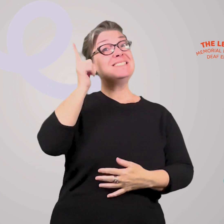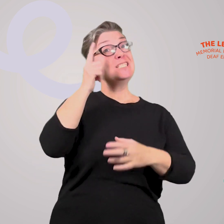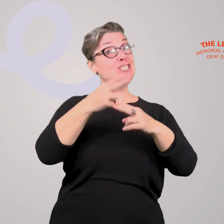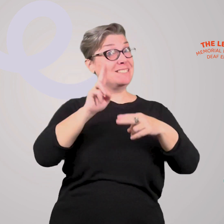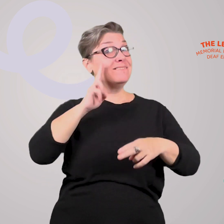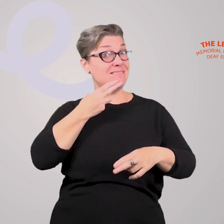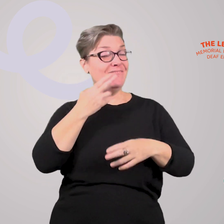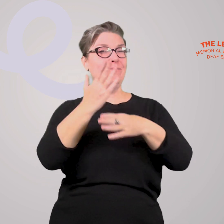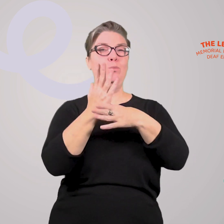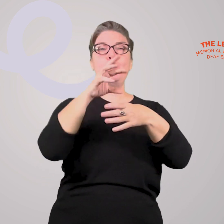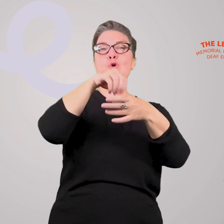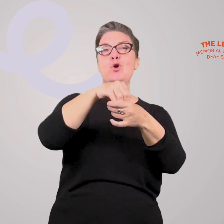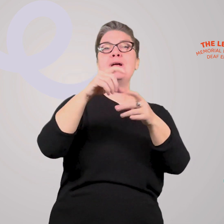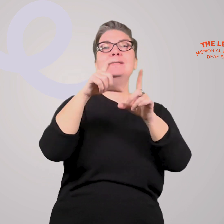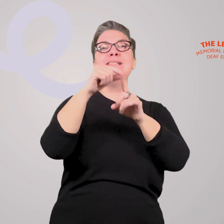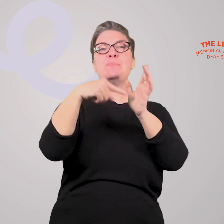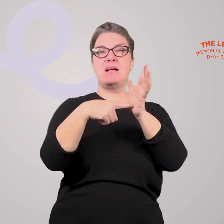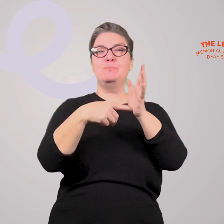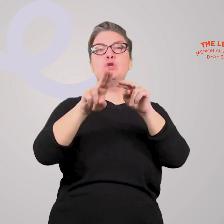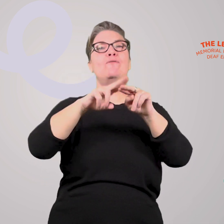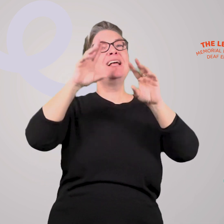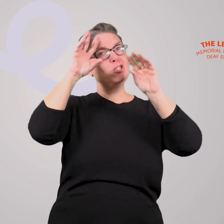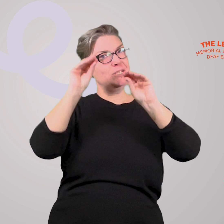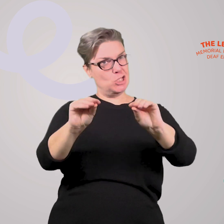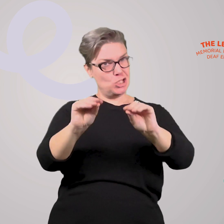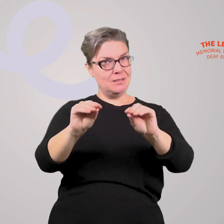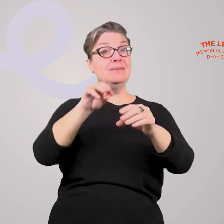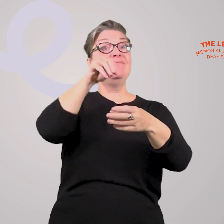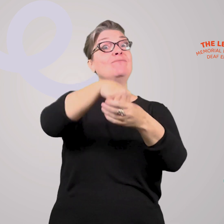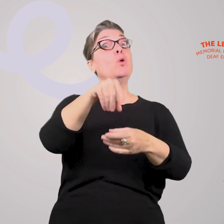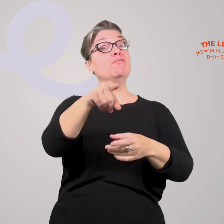Mandy is a qualified Teacher of the Deaf and works within the Department